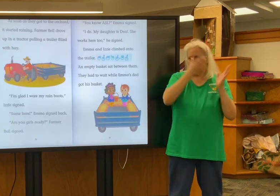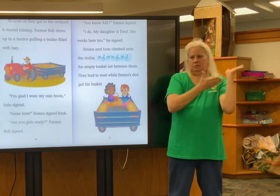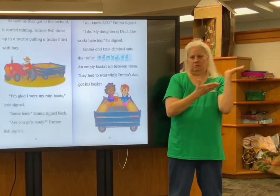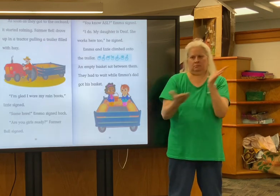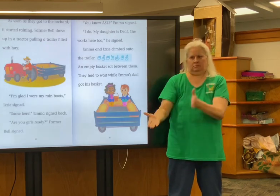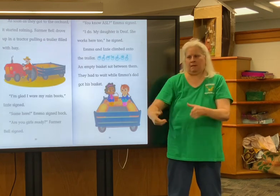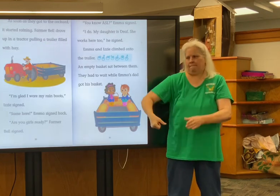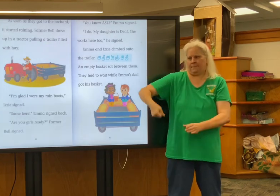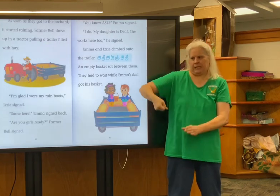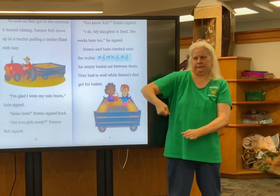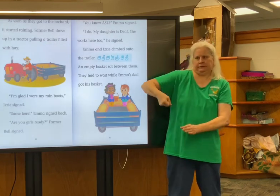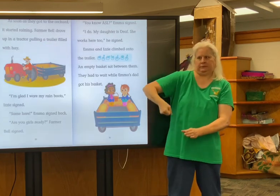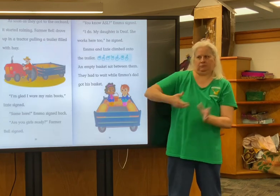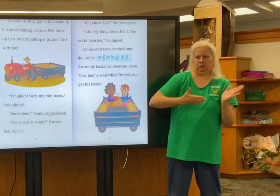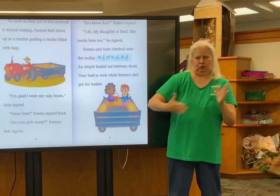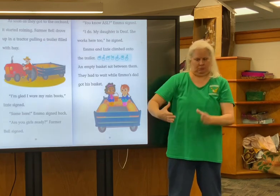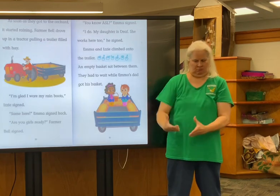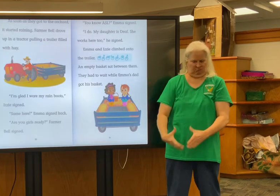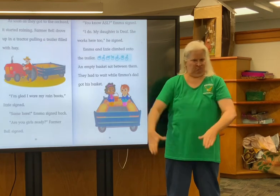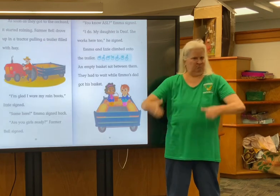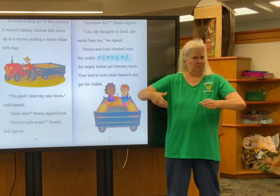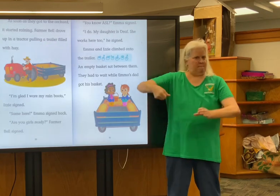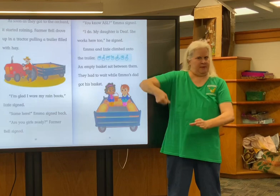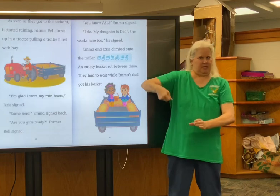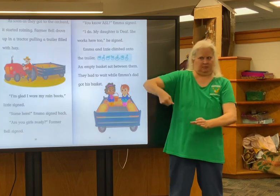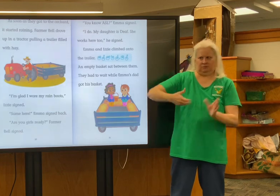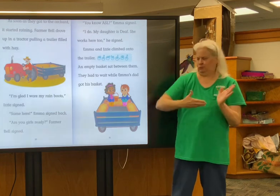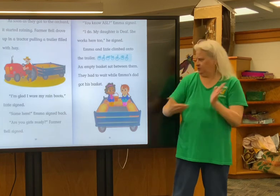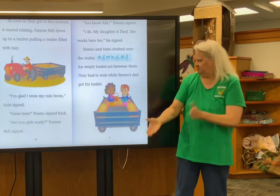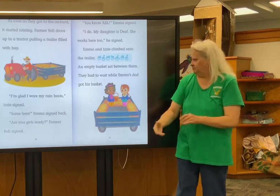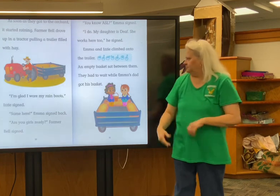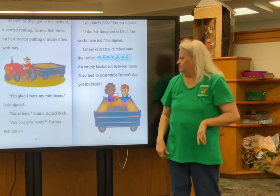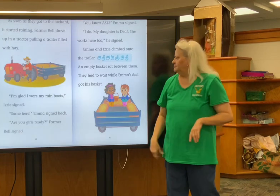They had to wait while Emma's dad got his basket.